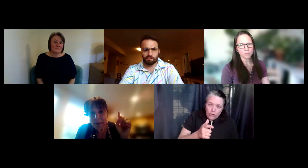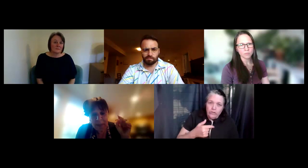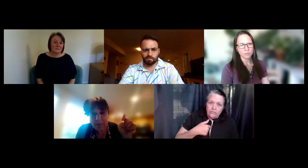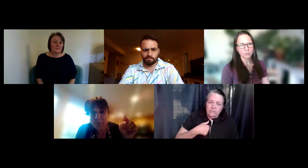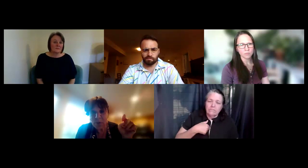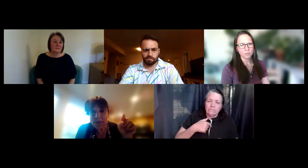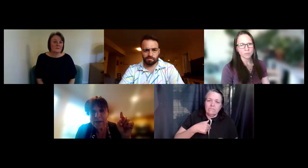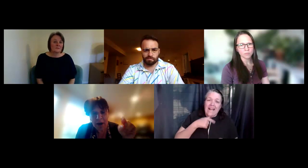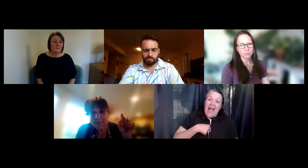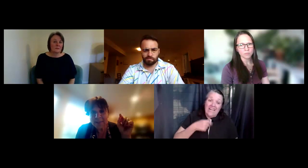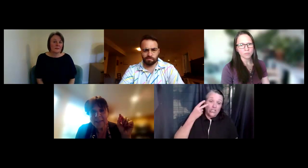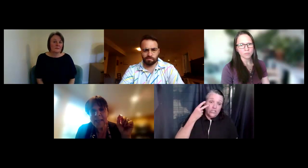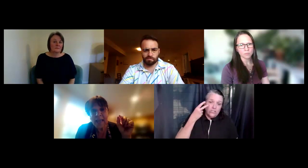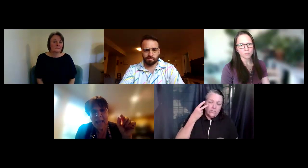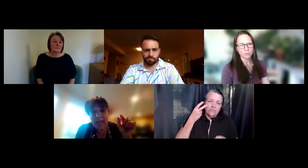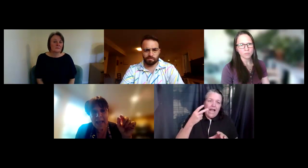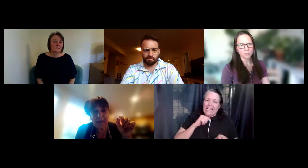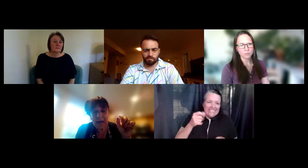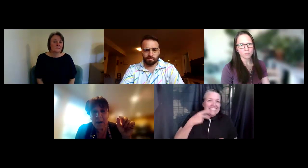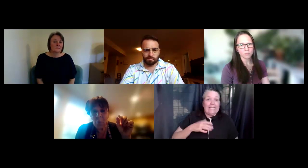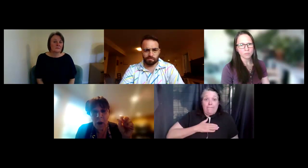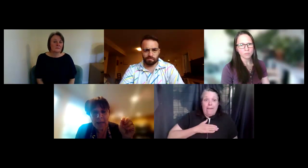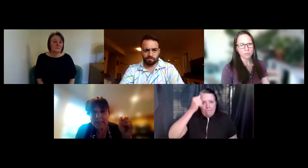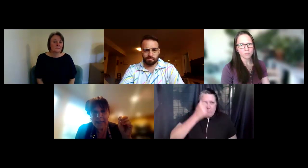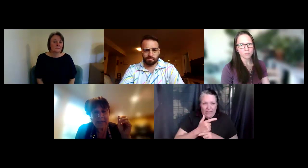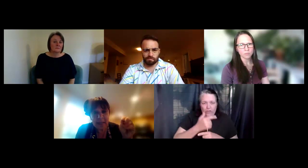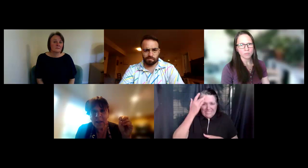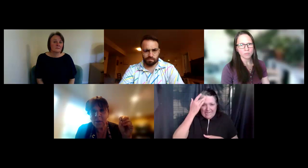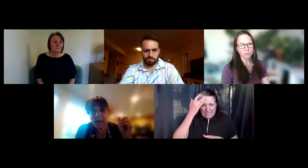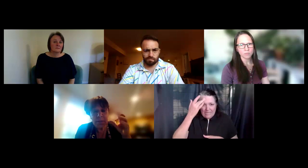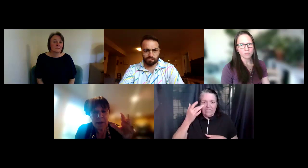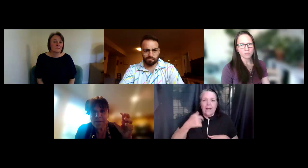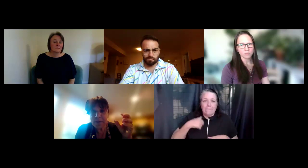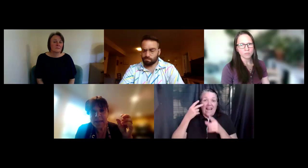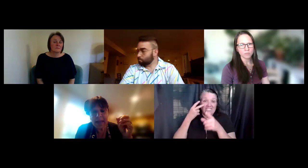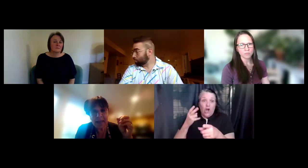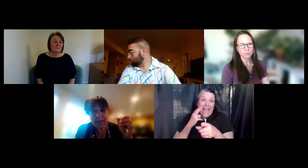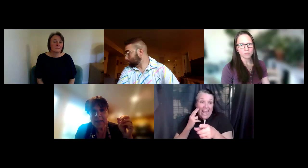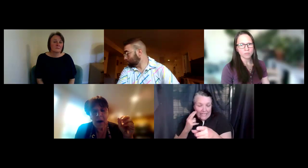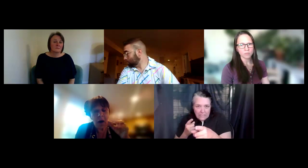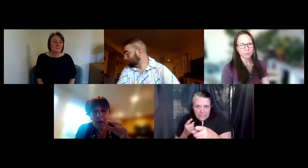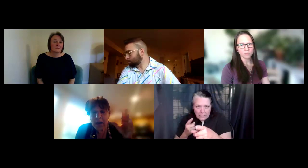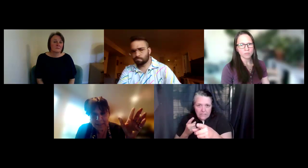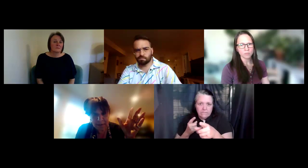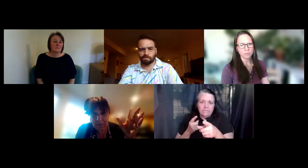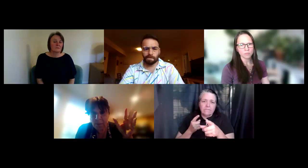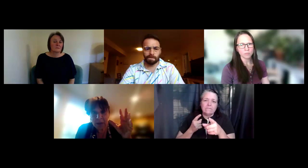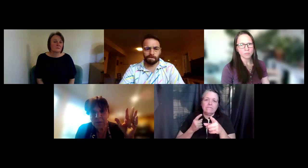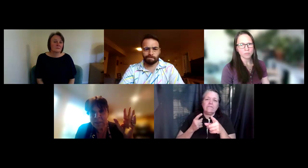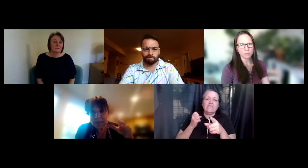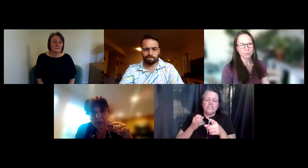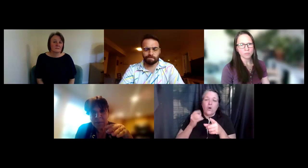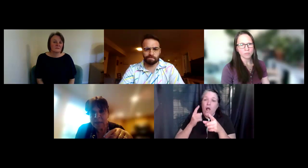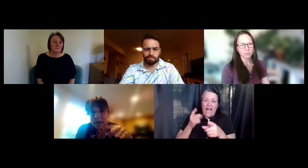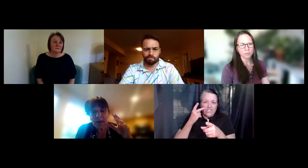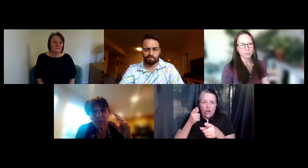my baby boy crashing, and white and yellow and puffy and all kinds of medical things that were coming down.